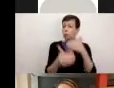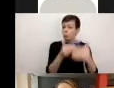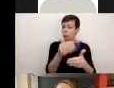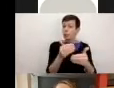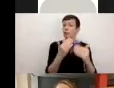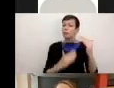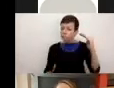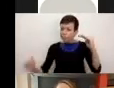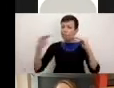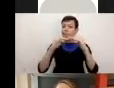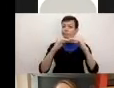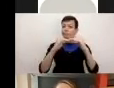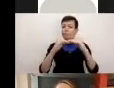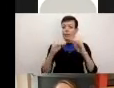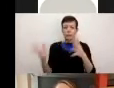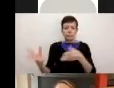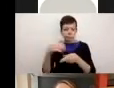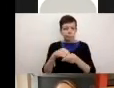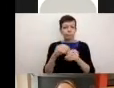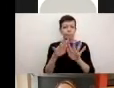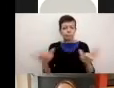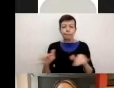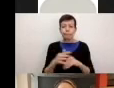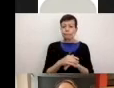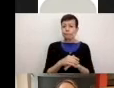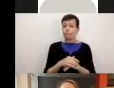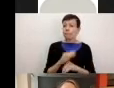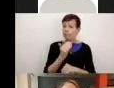Our own investment processes and policies are continuing to shift as we learn more about